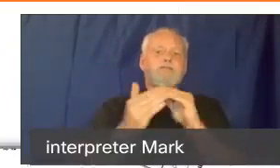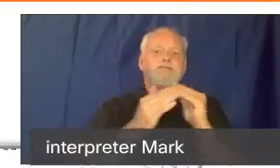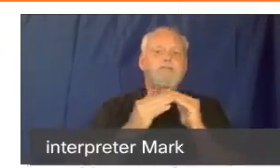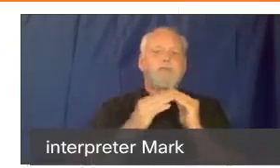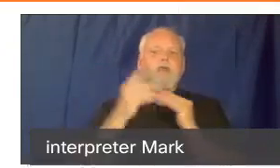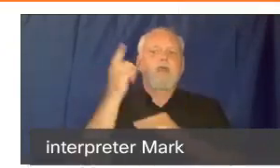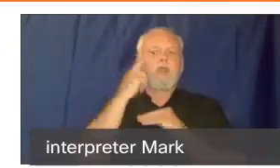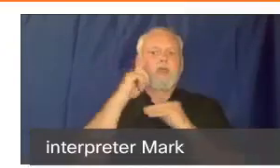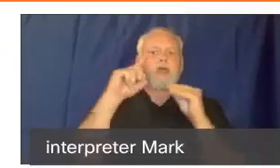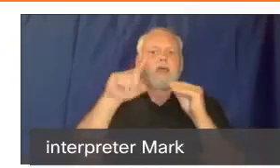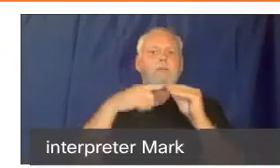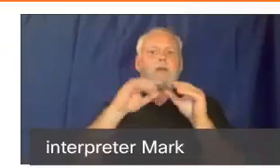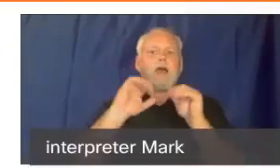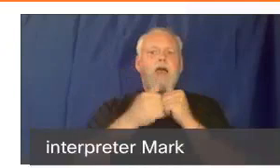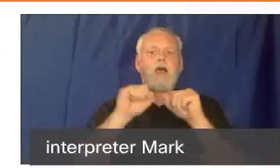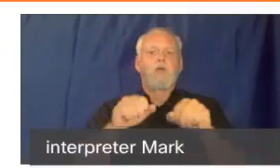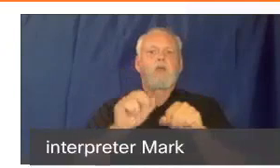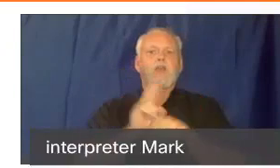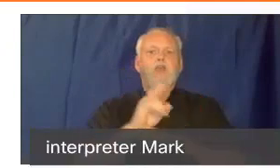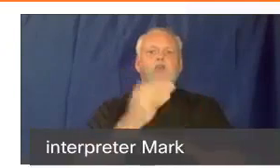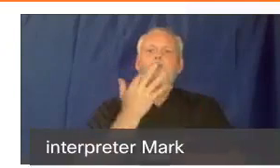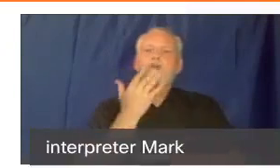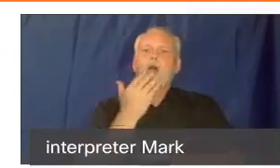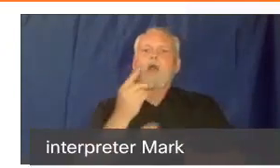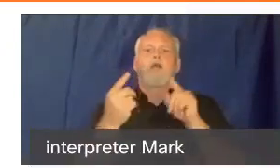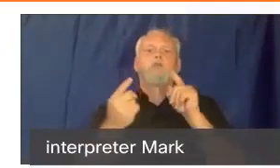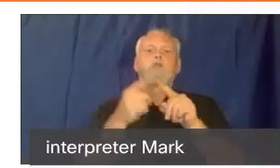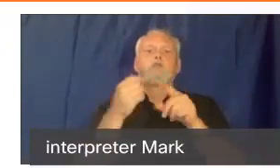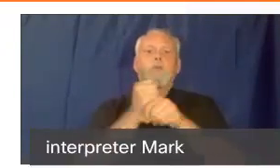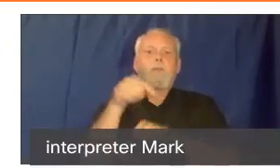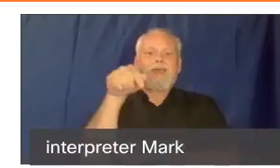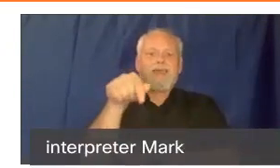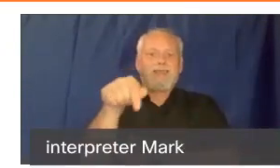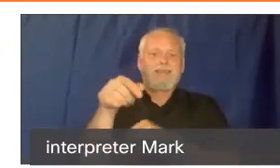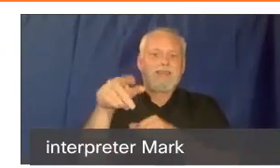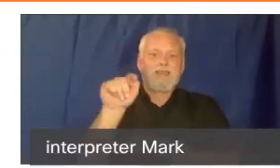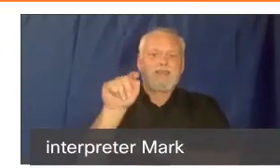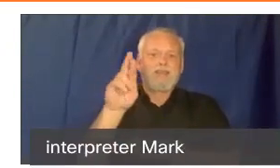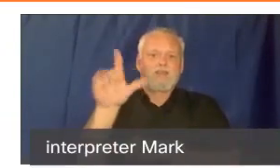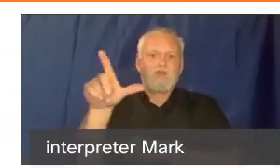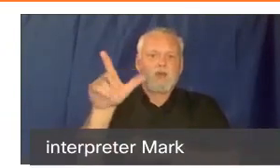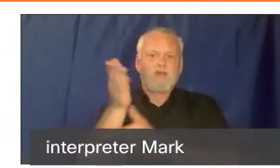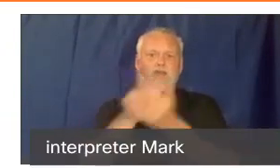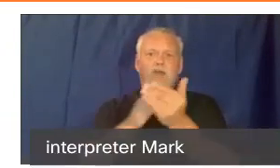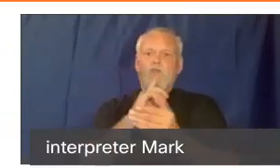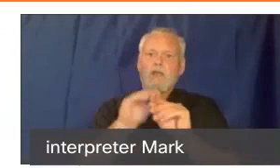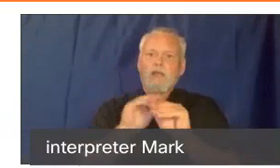How we might use color to make this a trail section really stand out.